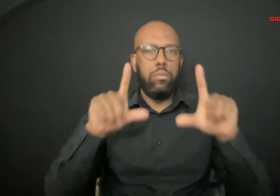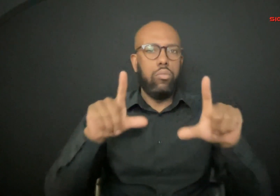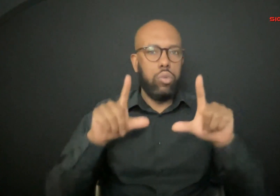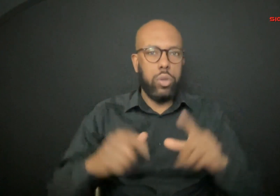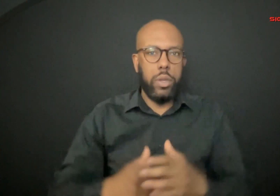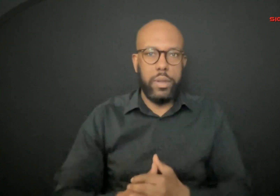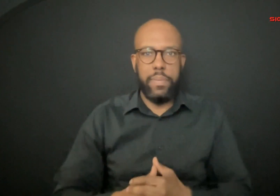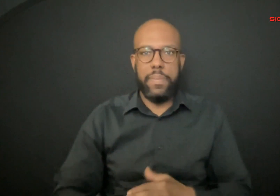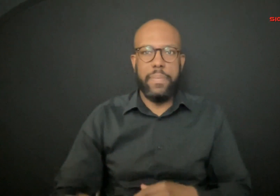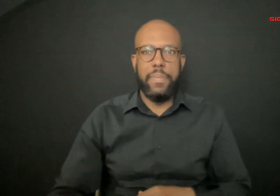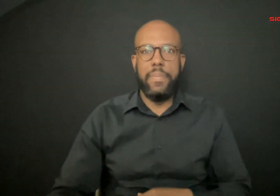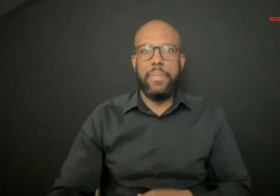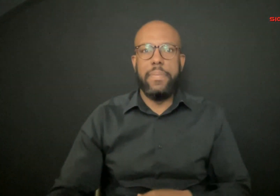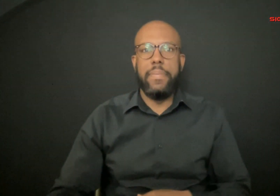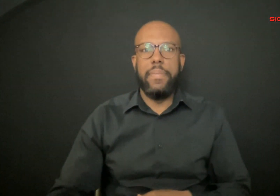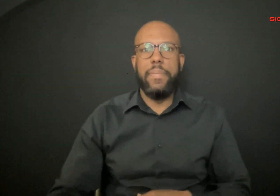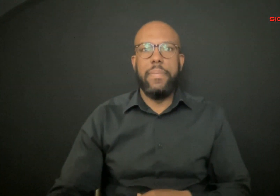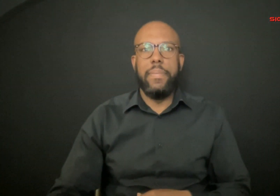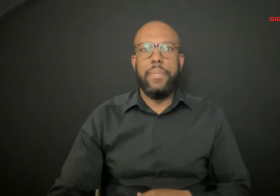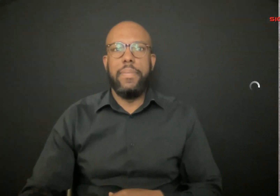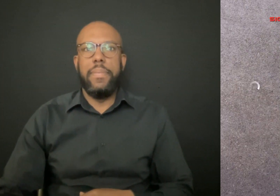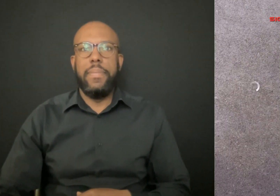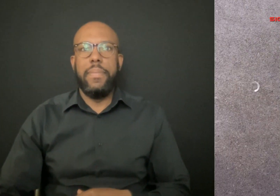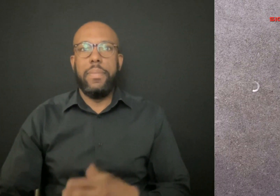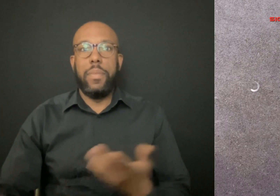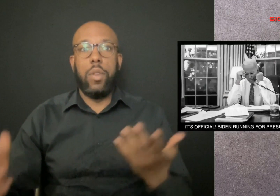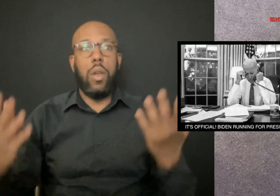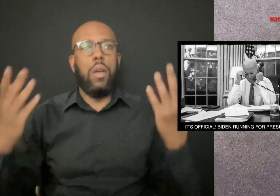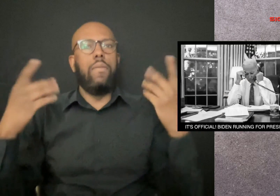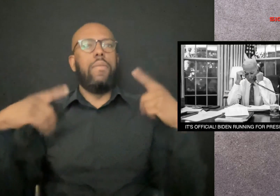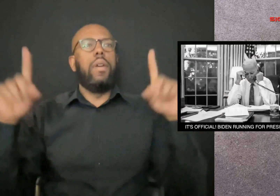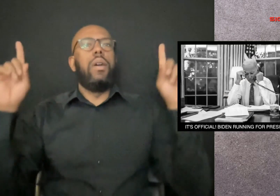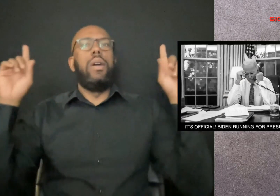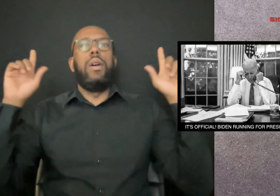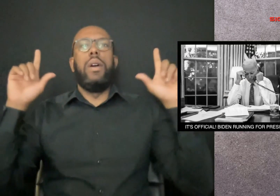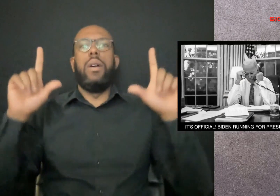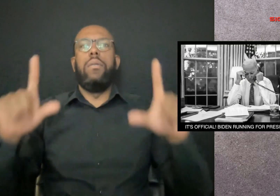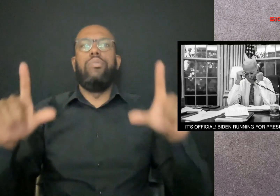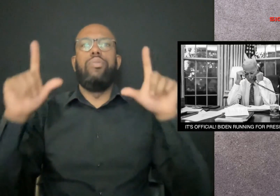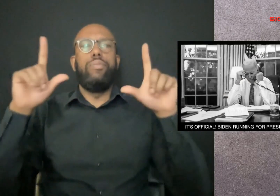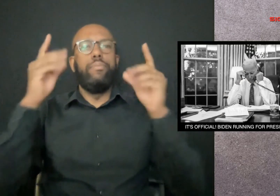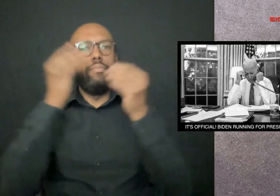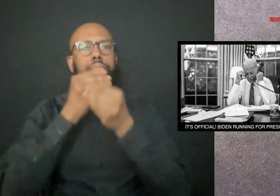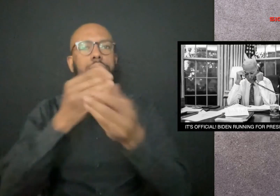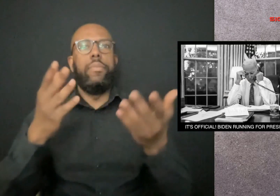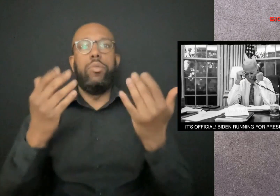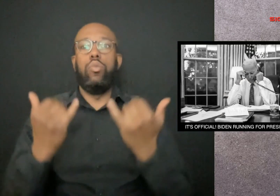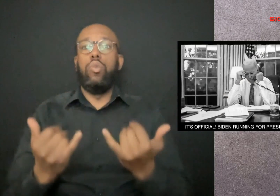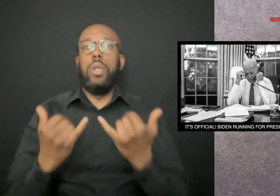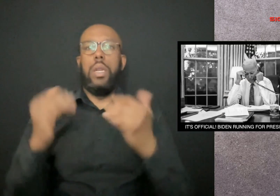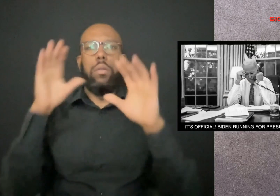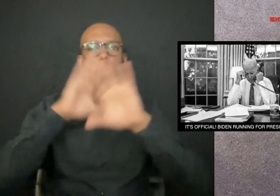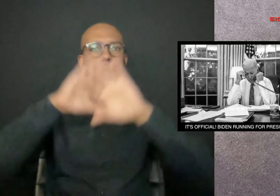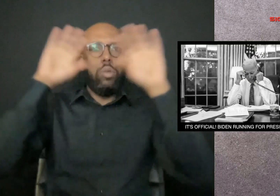an interesting comment about this update we may add it at the bottom of the screen it is official